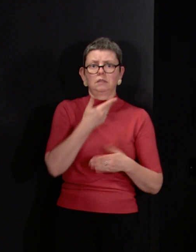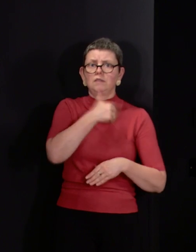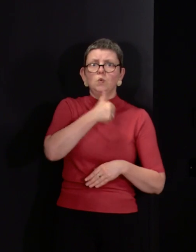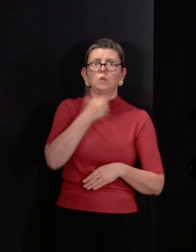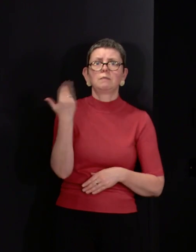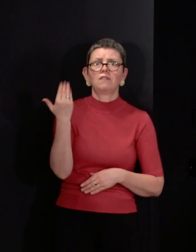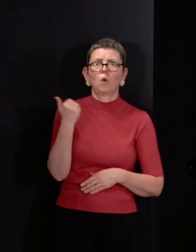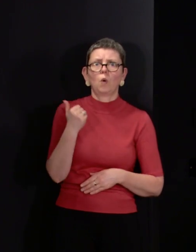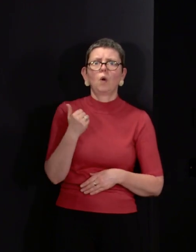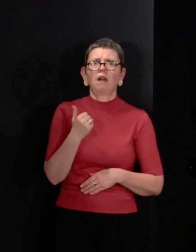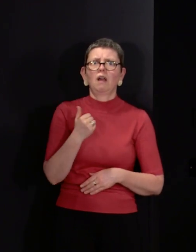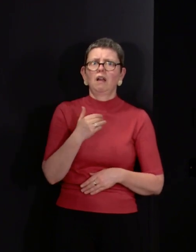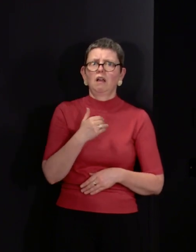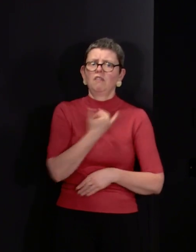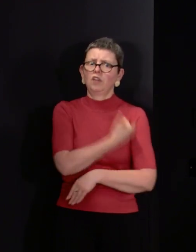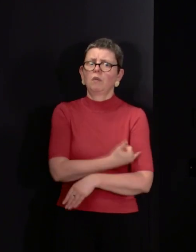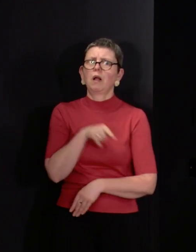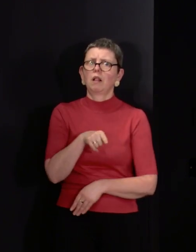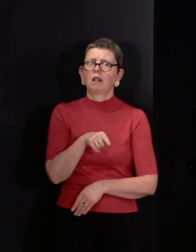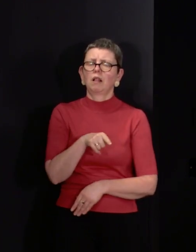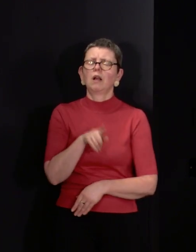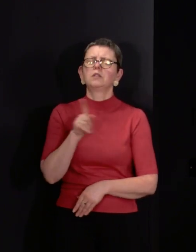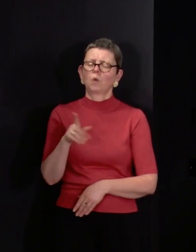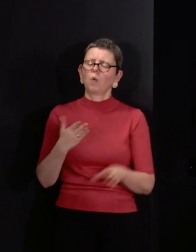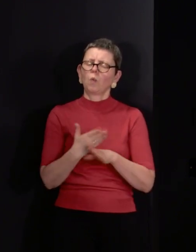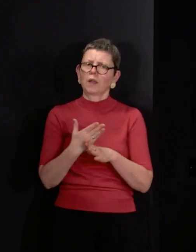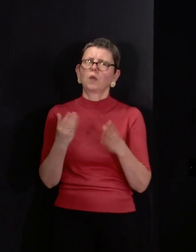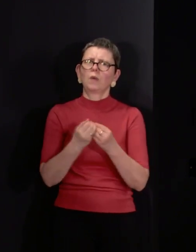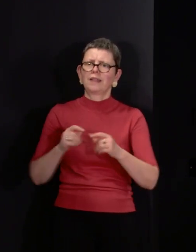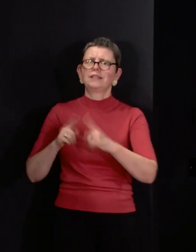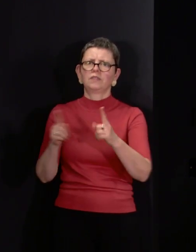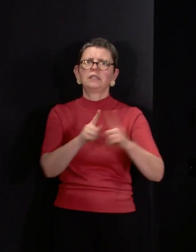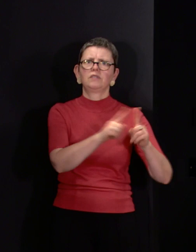so in terms of our work, we are doing a lot of work with key partners. I think it is an